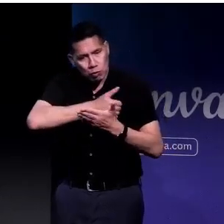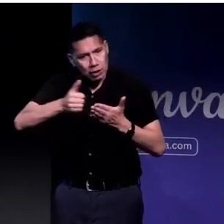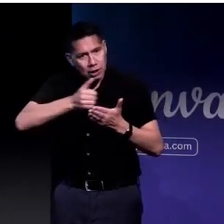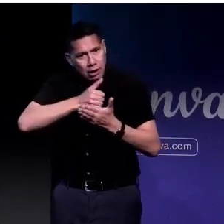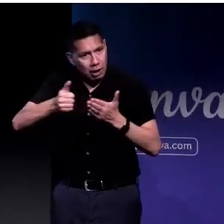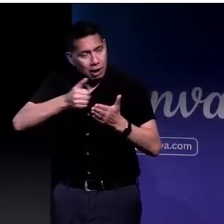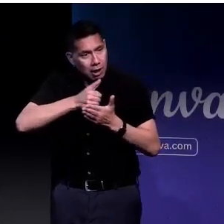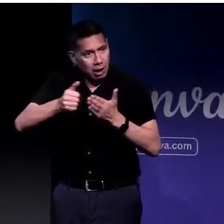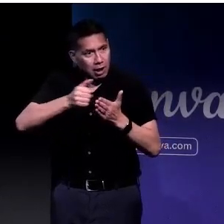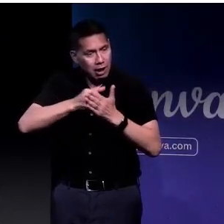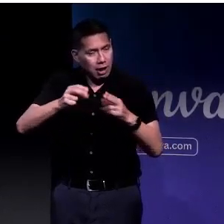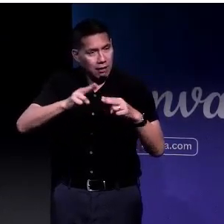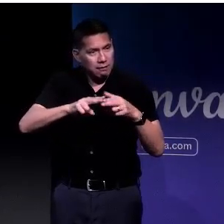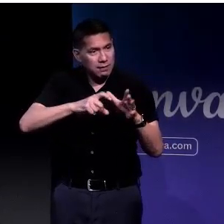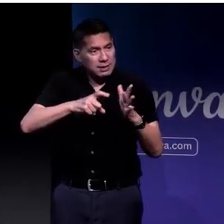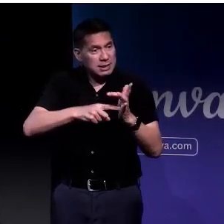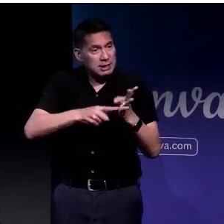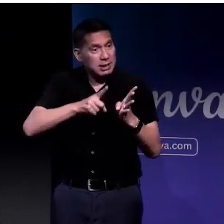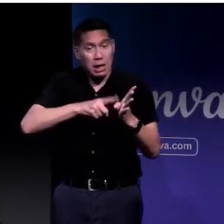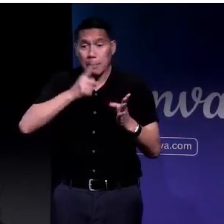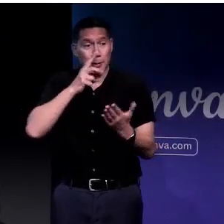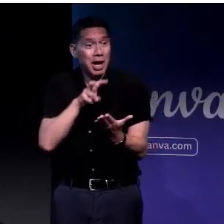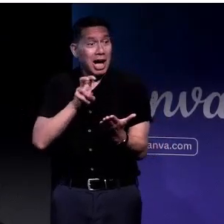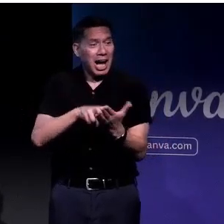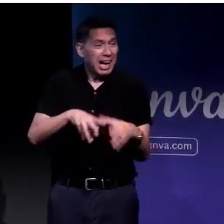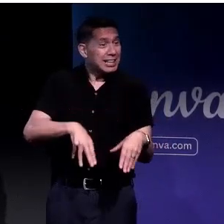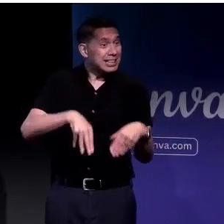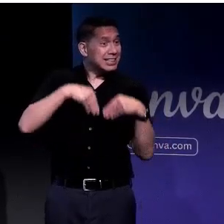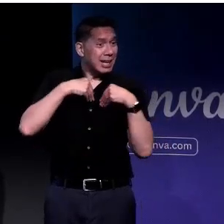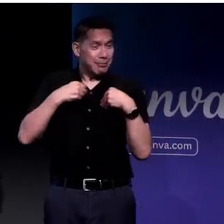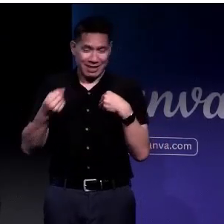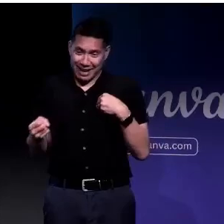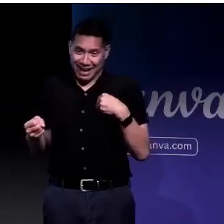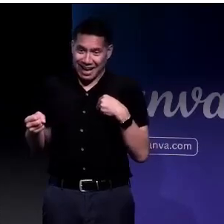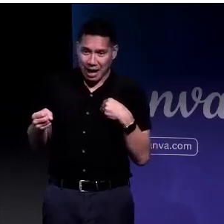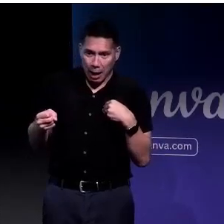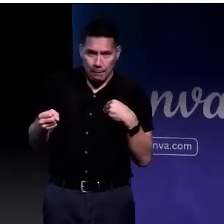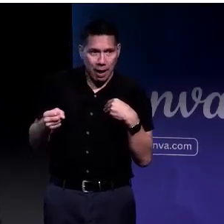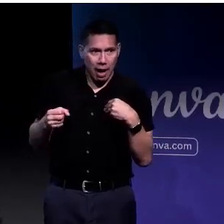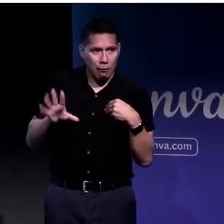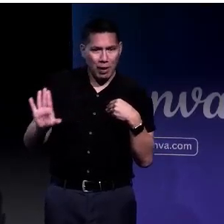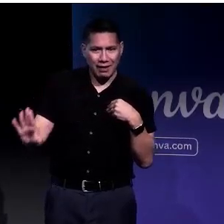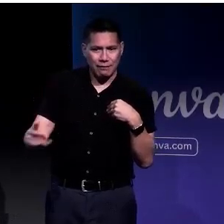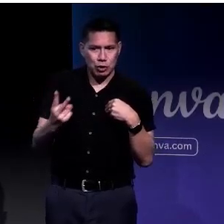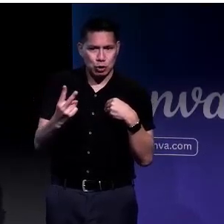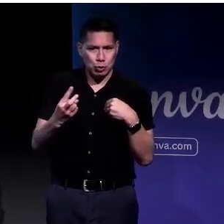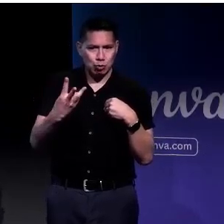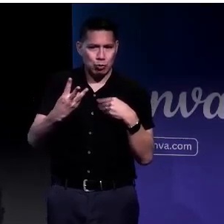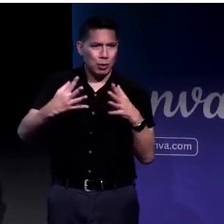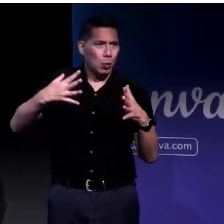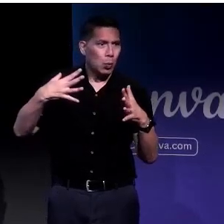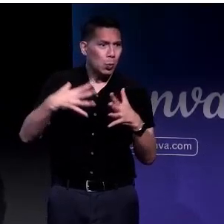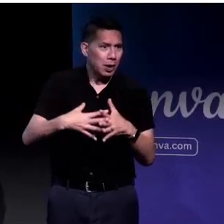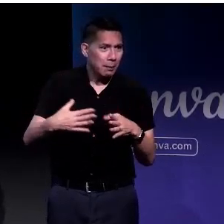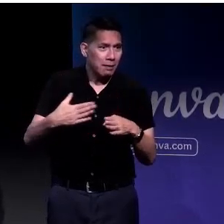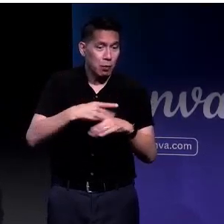where people might get enrolled and they get accepted, but then, you know, there's a, a two week, three a week waiting period until the room is ready for them.